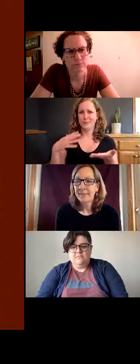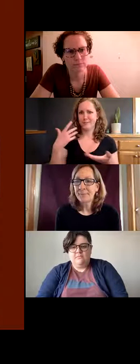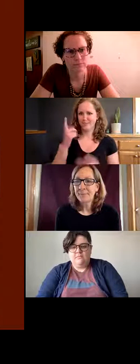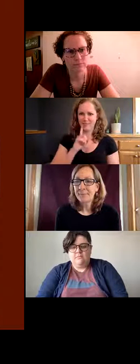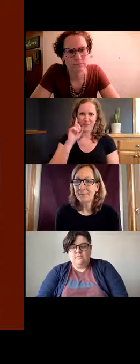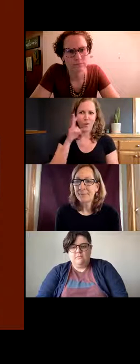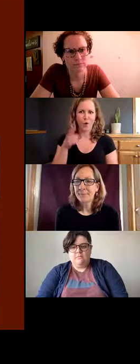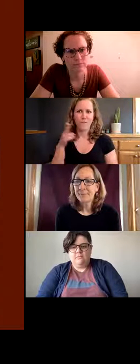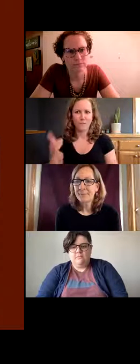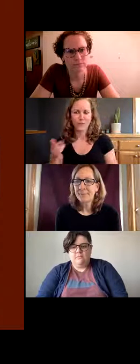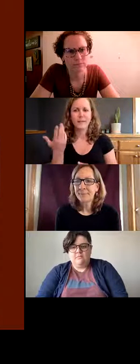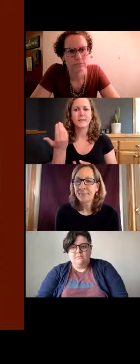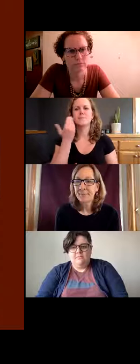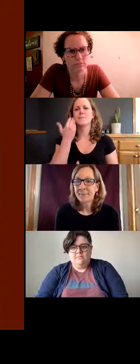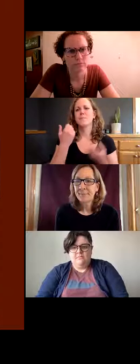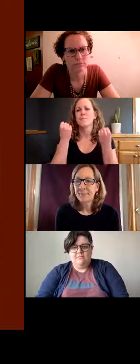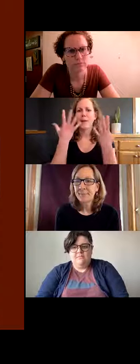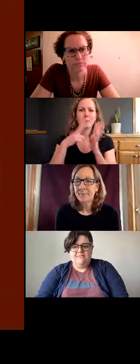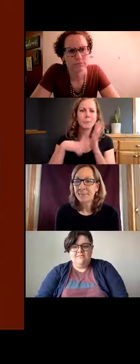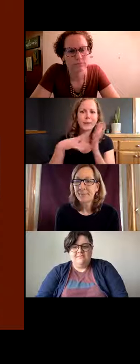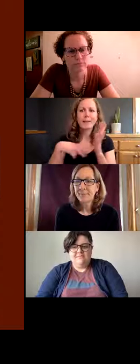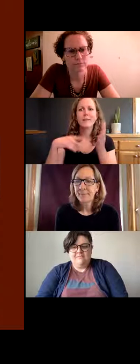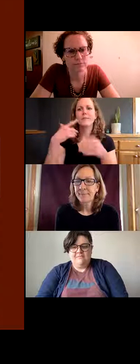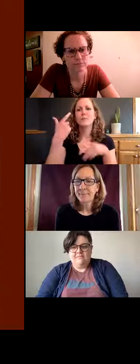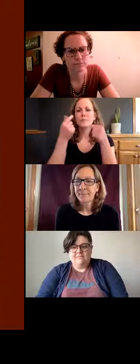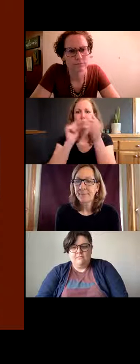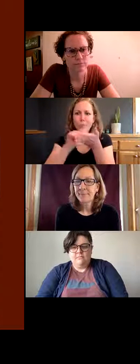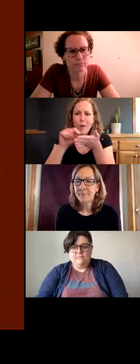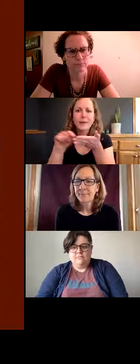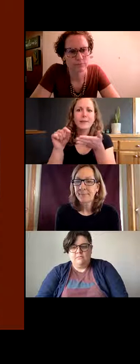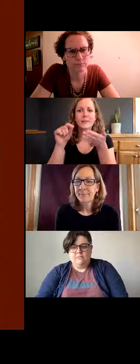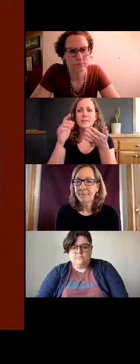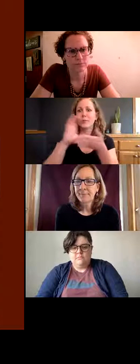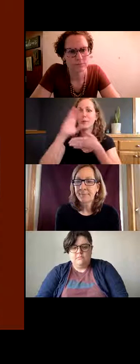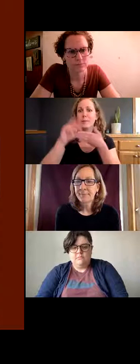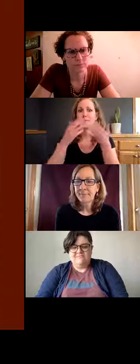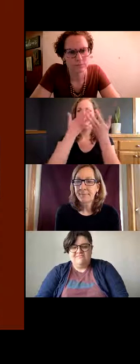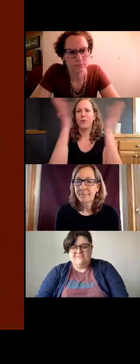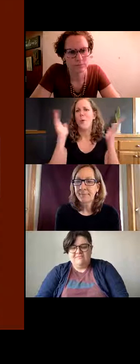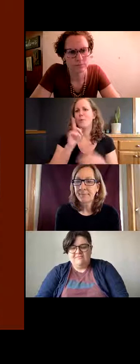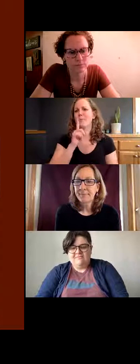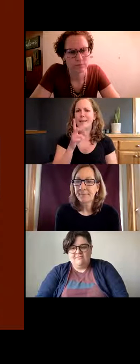Our students, uh, deaf and hard of hearing students work with reading, writing, grammar.